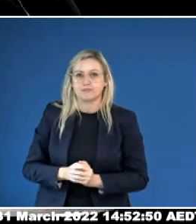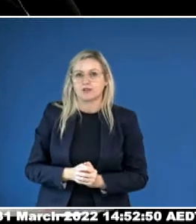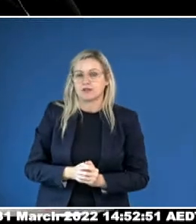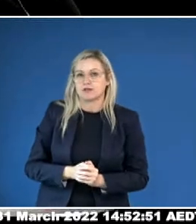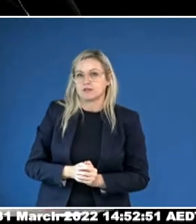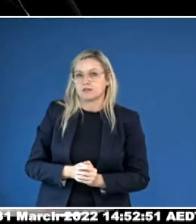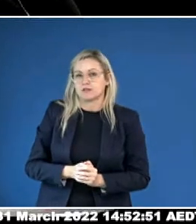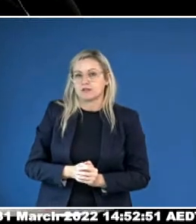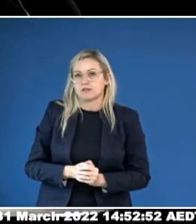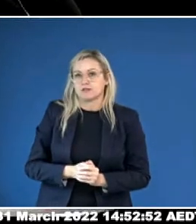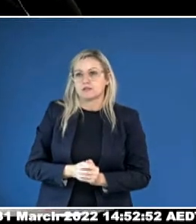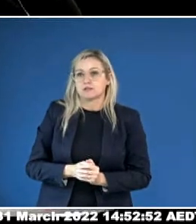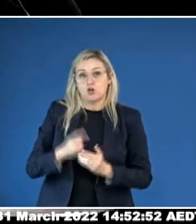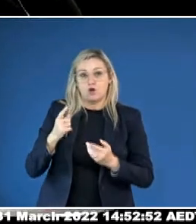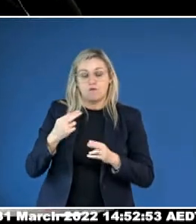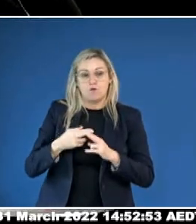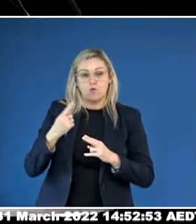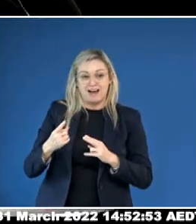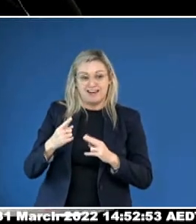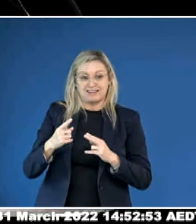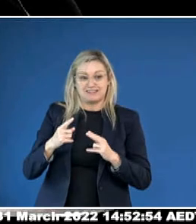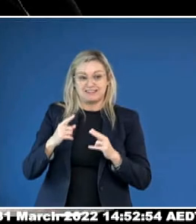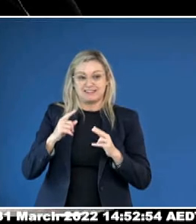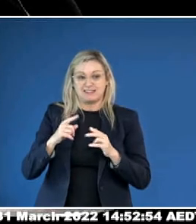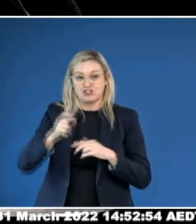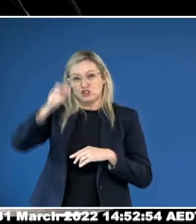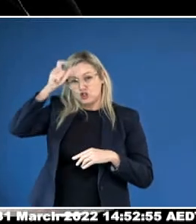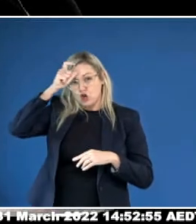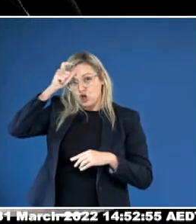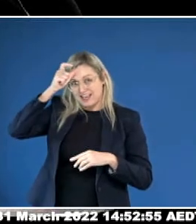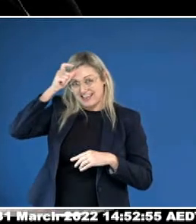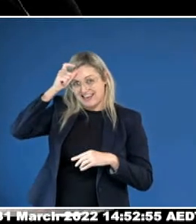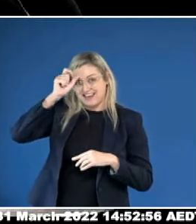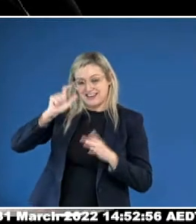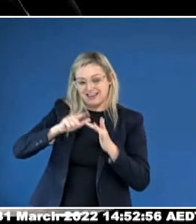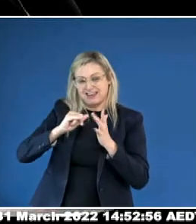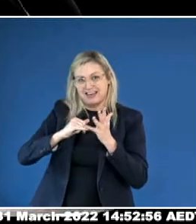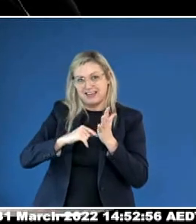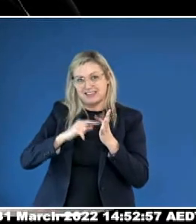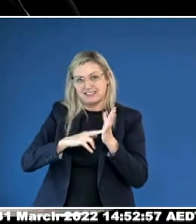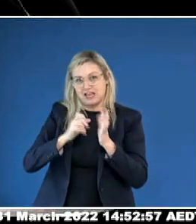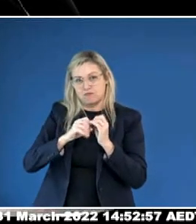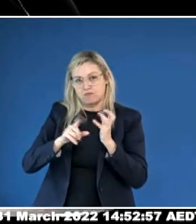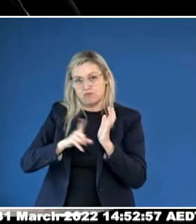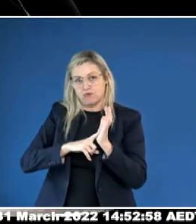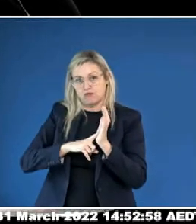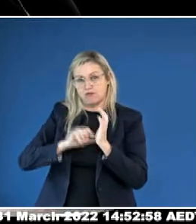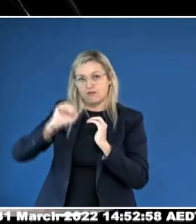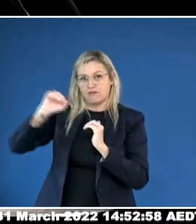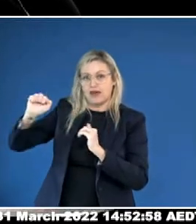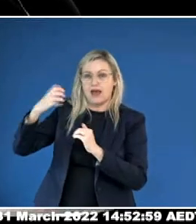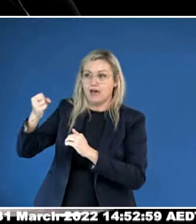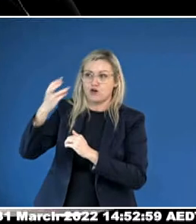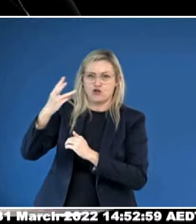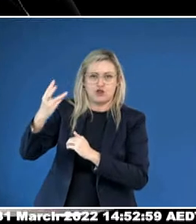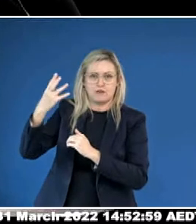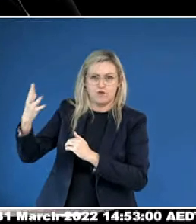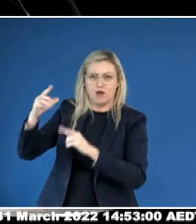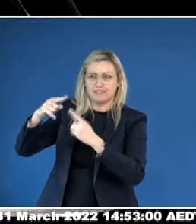So the Istanbul Convention, which is 45 European countries are a signatory to that.